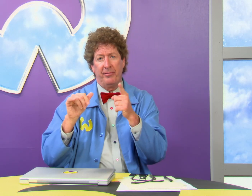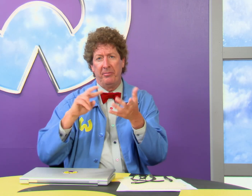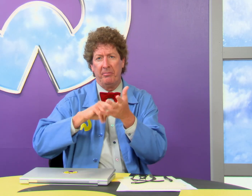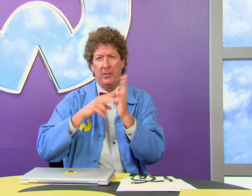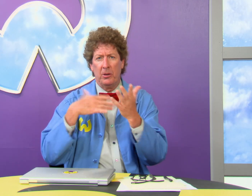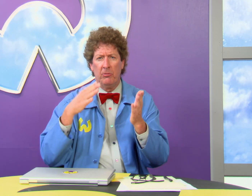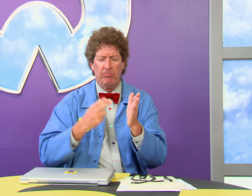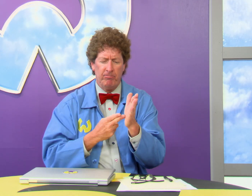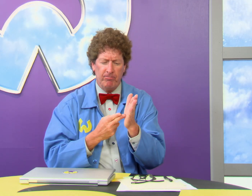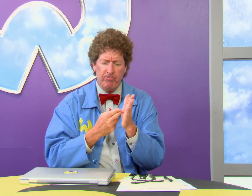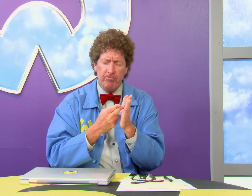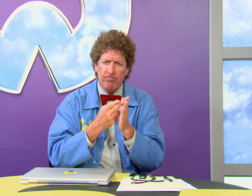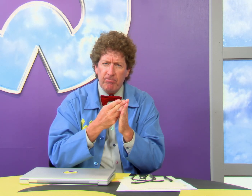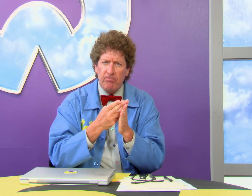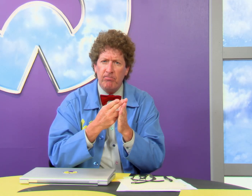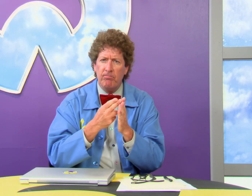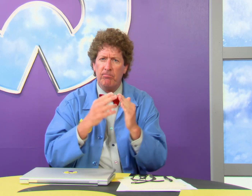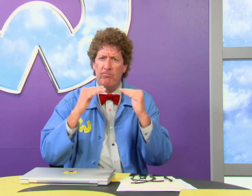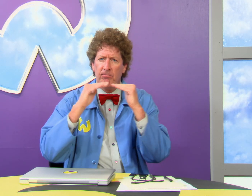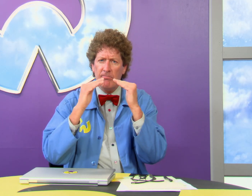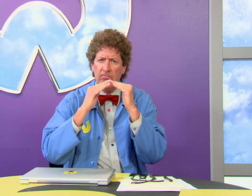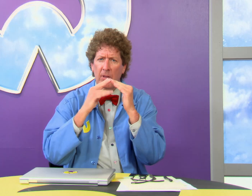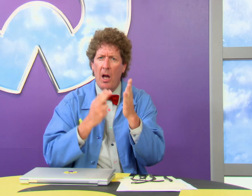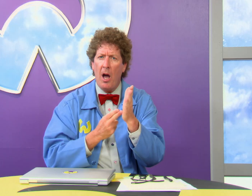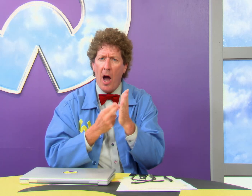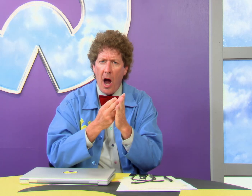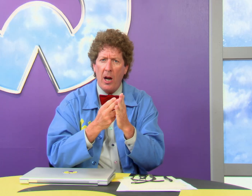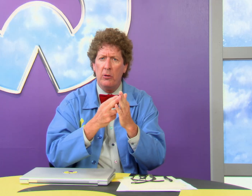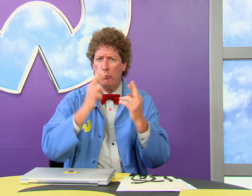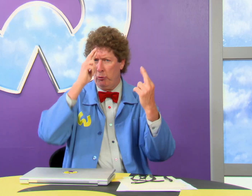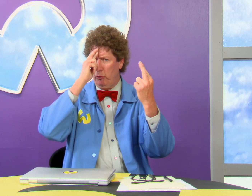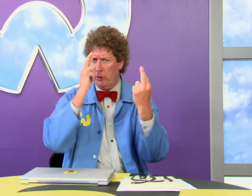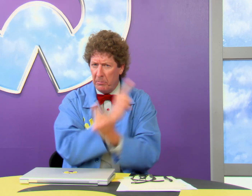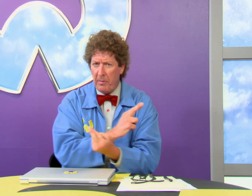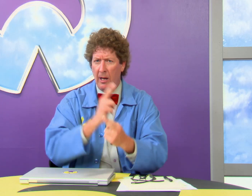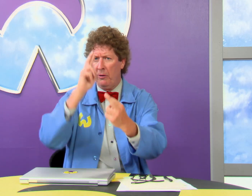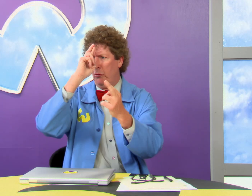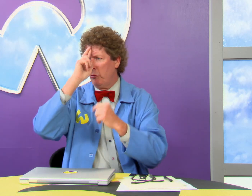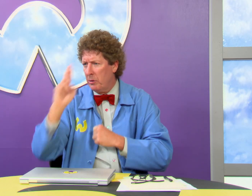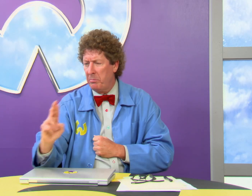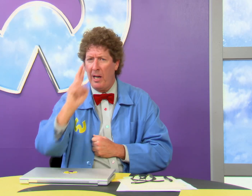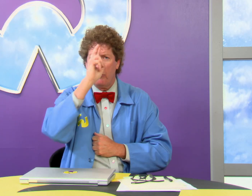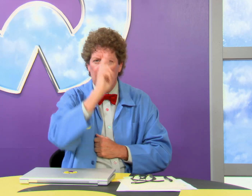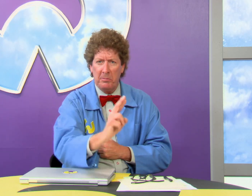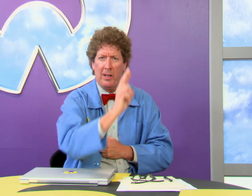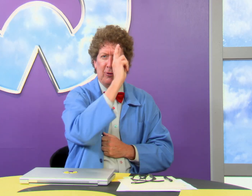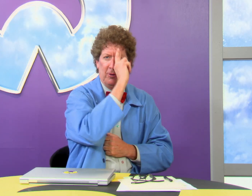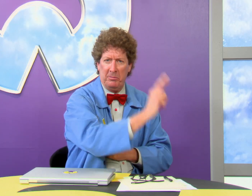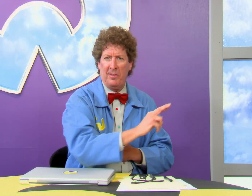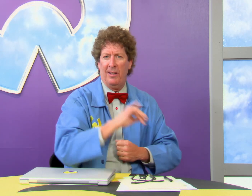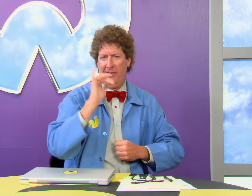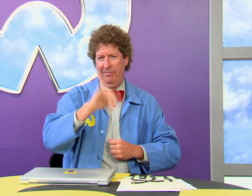THE DEFINITION OF INTEGRITY IS HONESTY, FAIR, HONEST, MUTUAL RESPECT AND RESPECT GIVEN TO ALL.